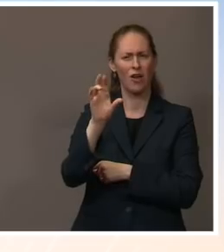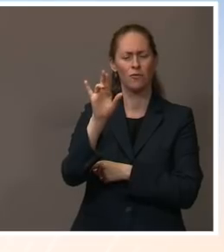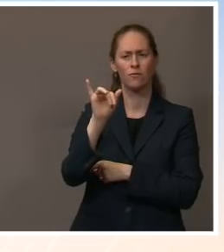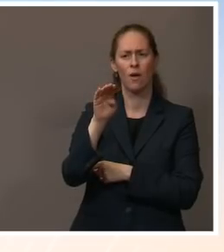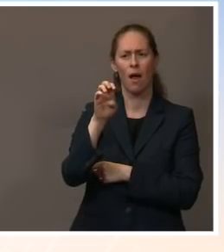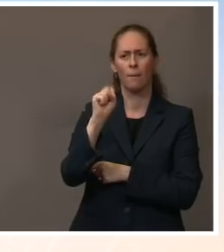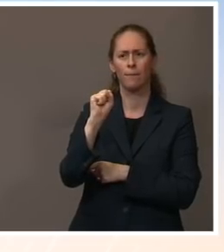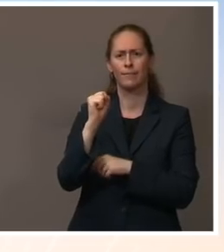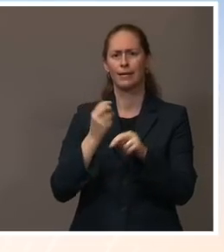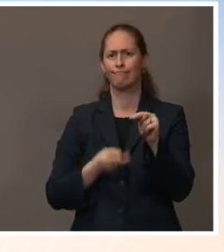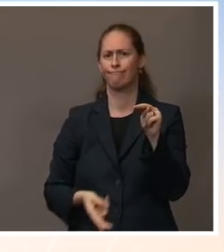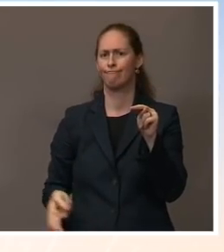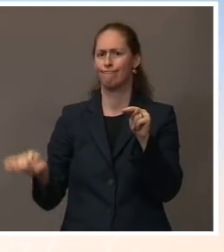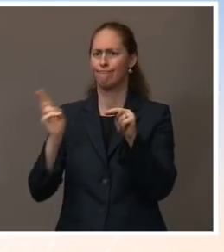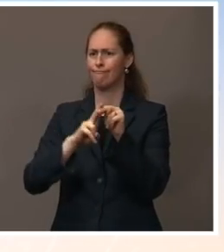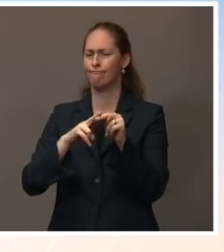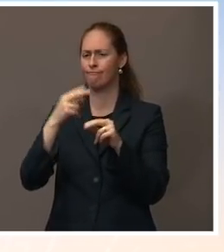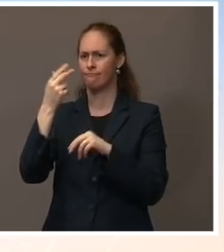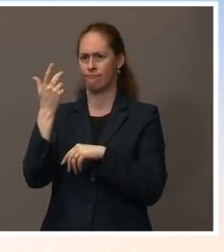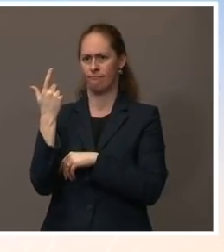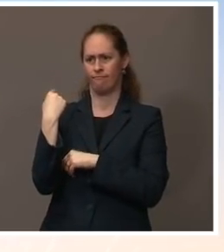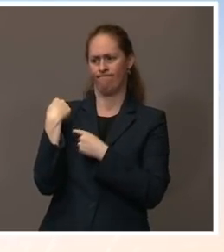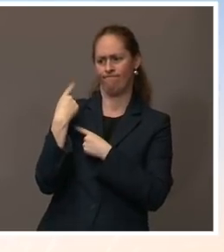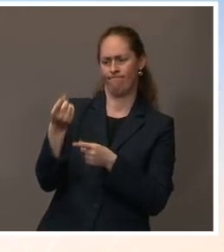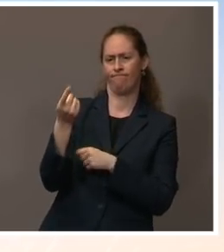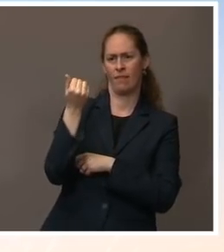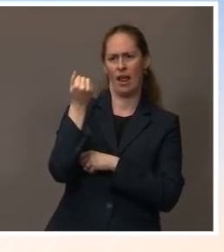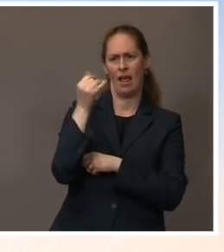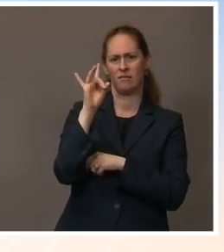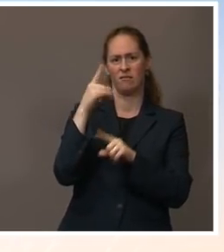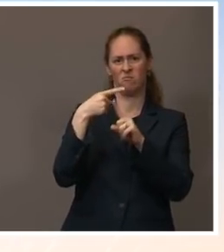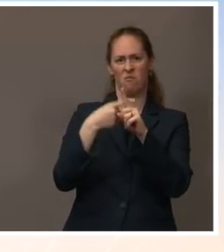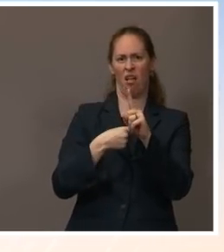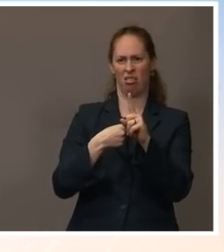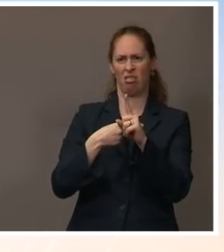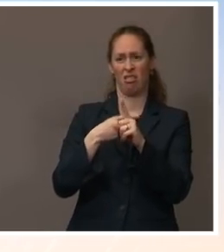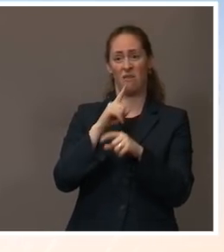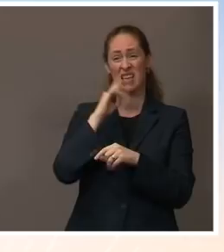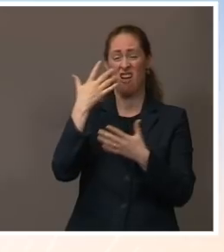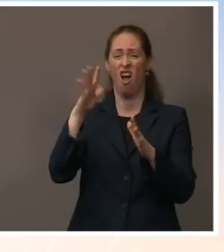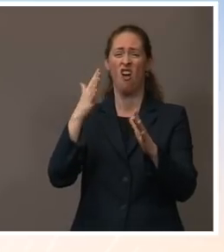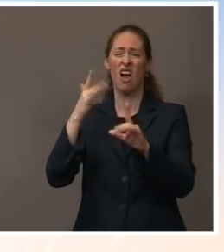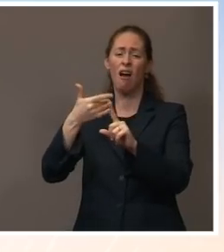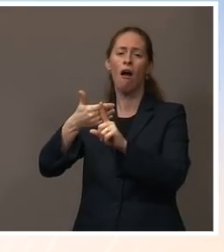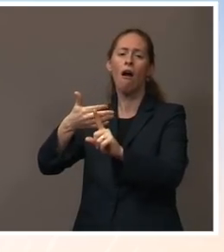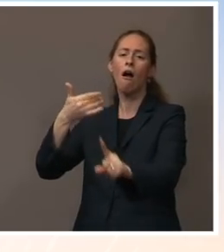And actually, if you look statistically back, it's more over the last five years or so. So there's an initial set of actions